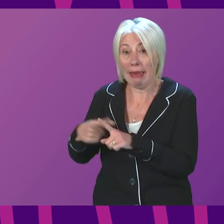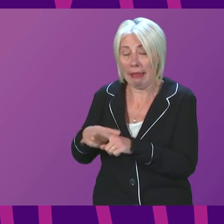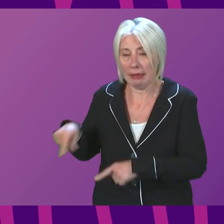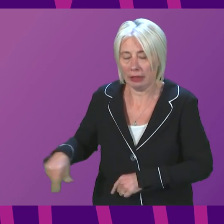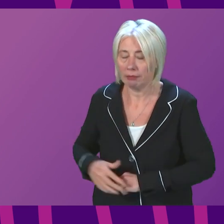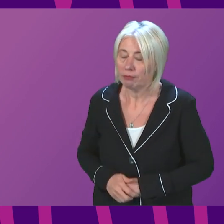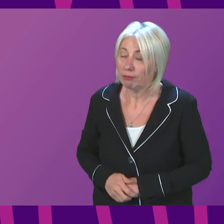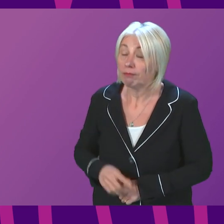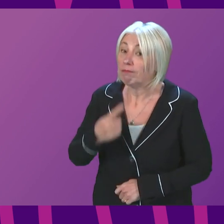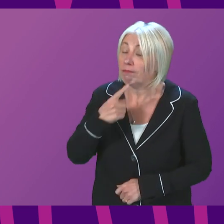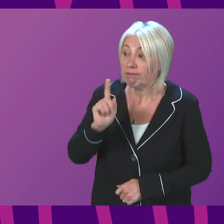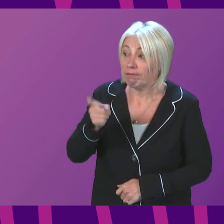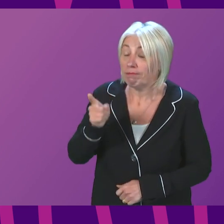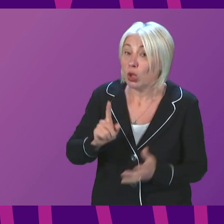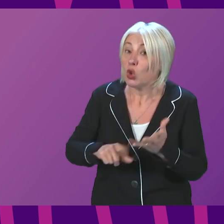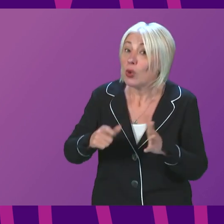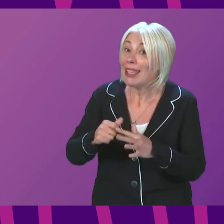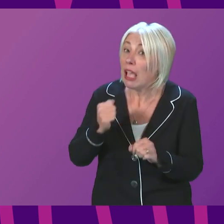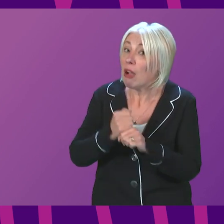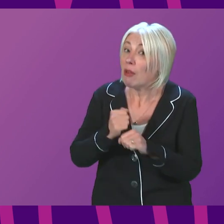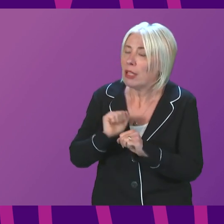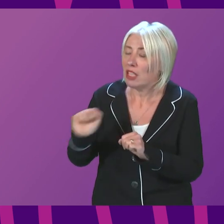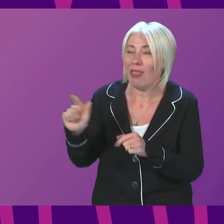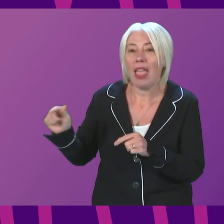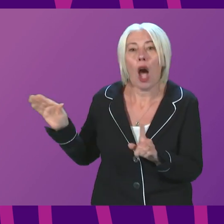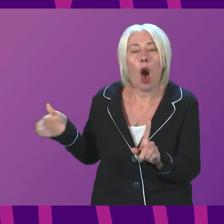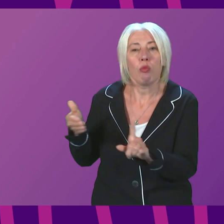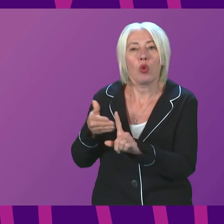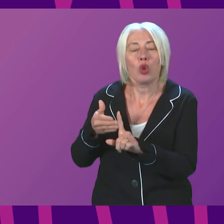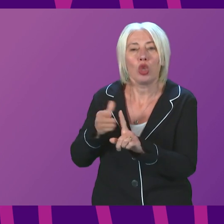I warned of the United Kingdom Government’s deeply damaging approach to industrial relations?